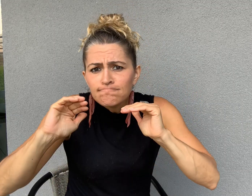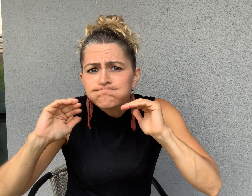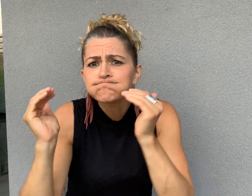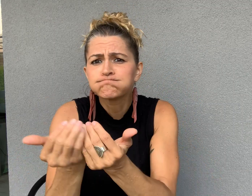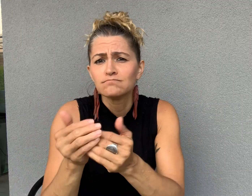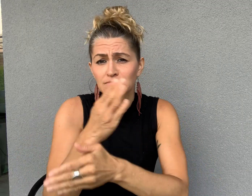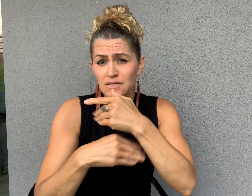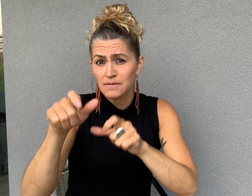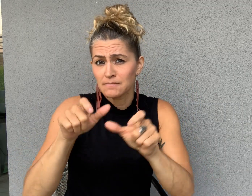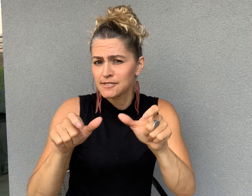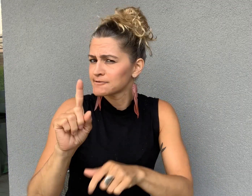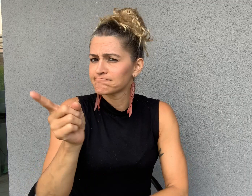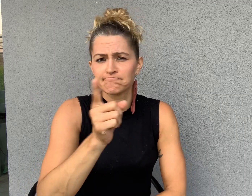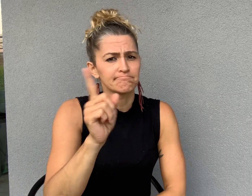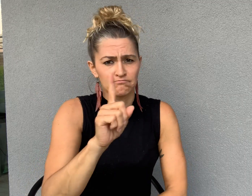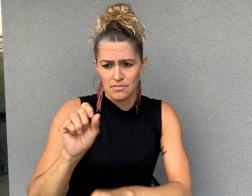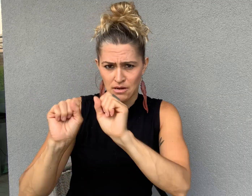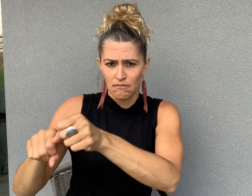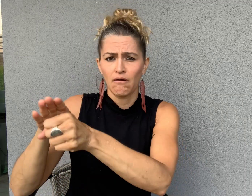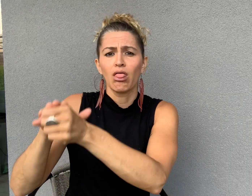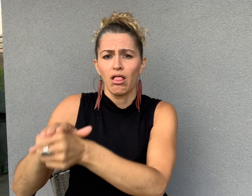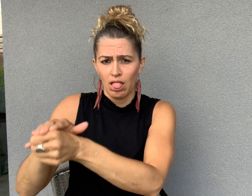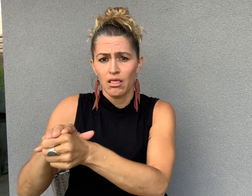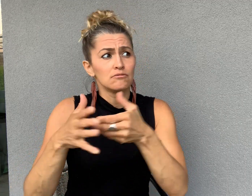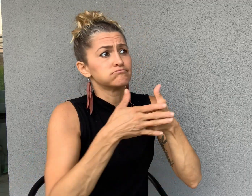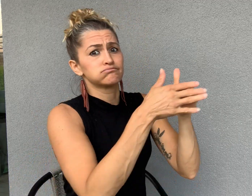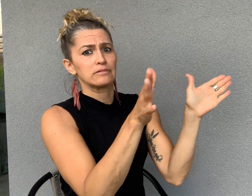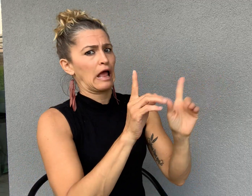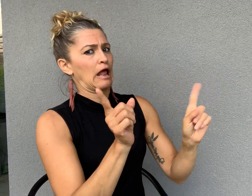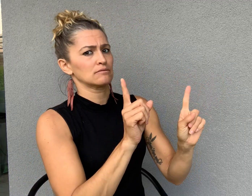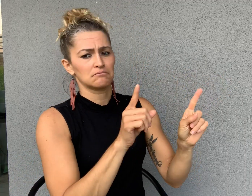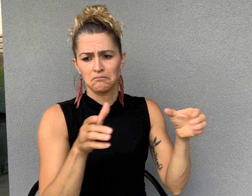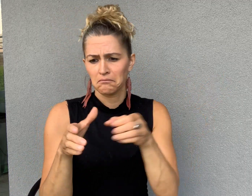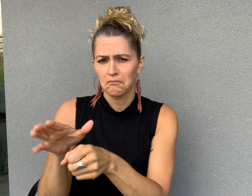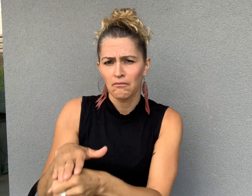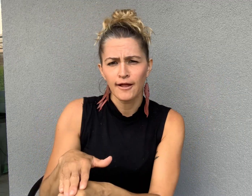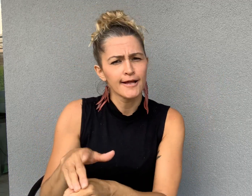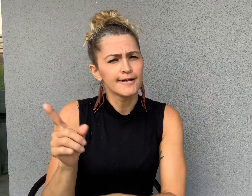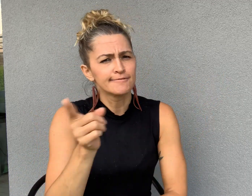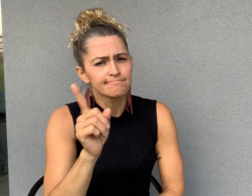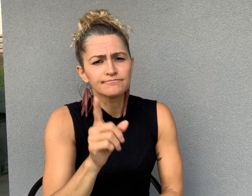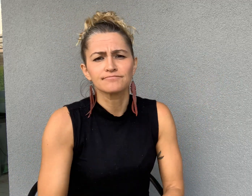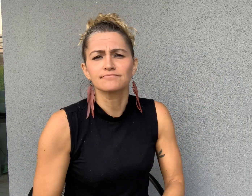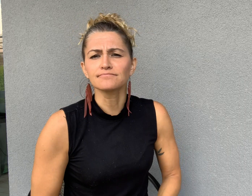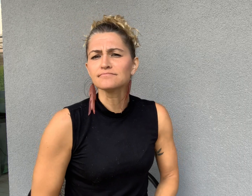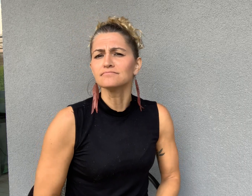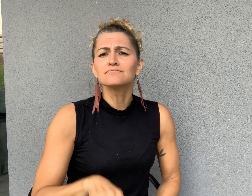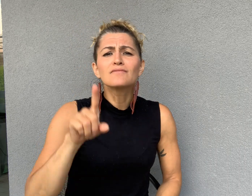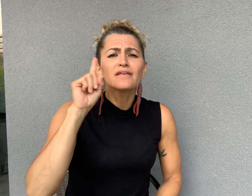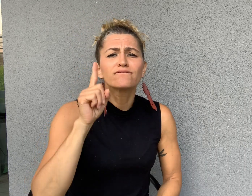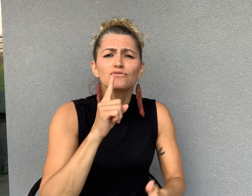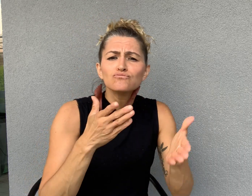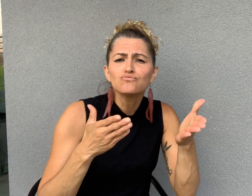in privately-owned spaces. Deaf rights groups